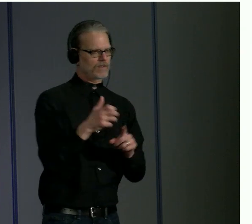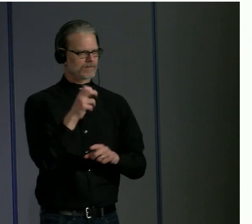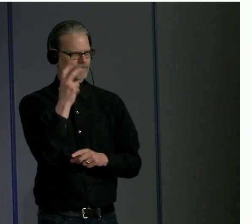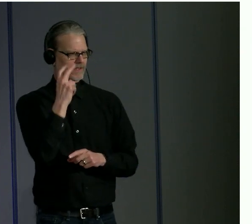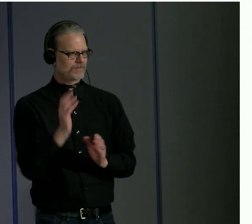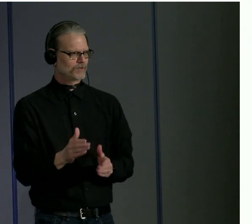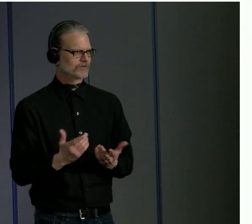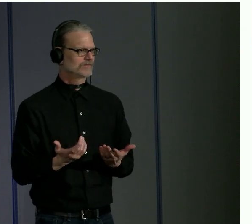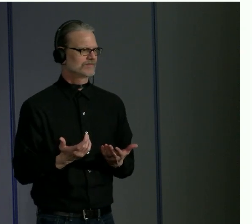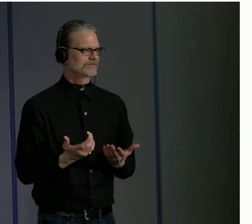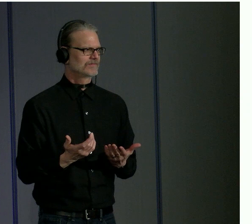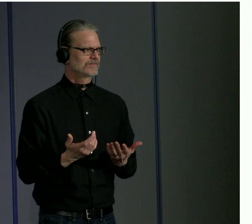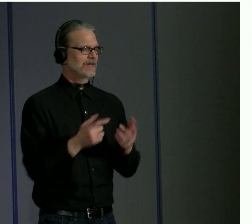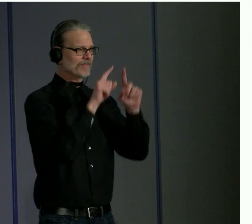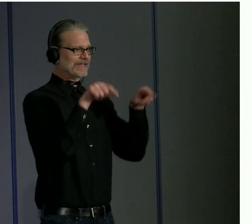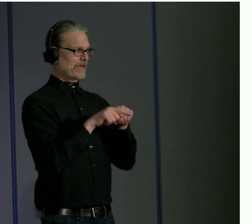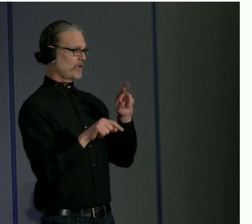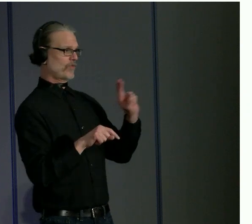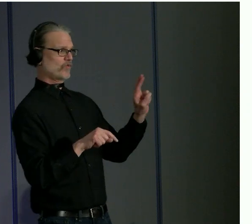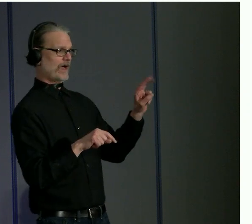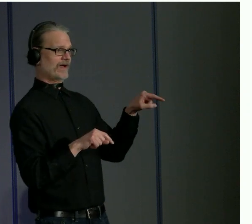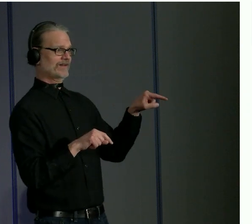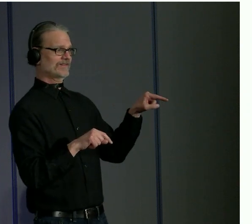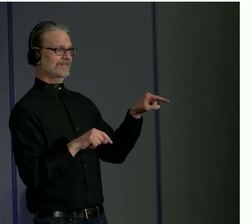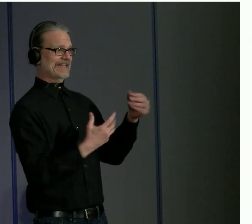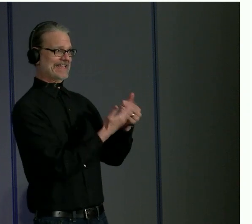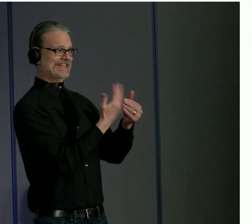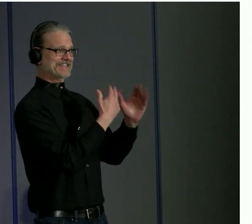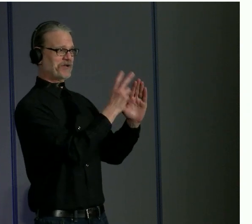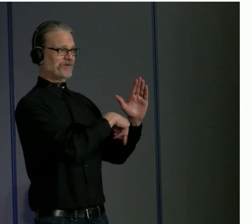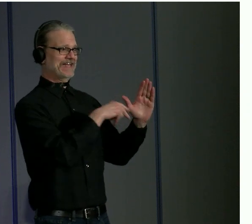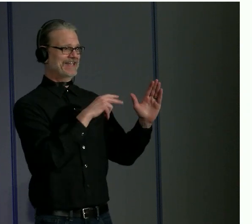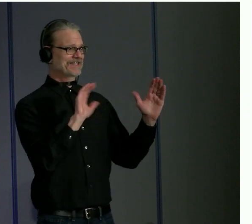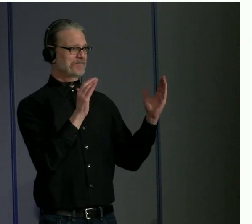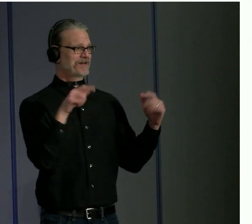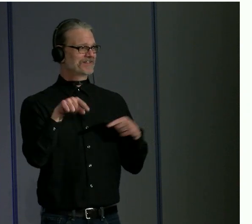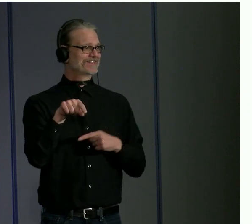the right is much easier to read than the table on the left. You immediately know what's going on.